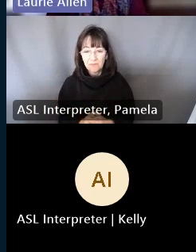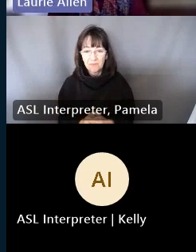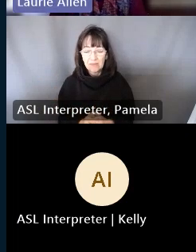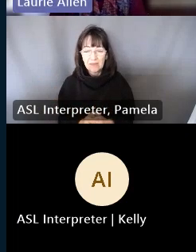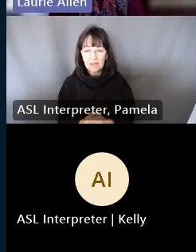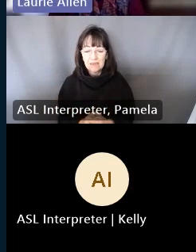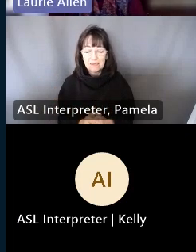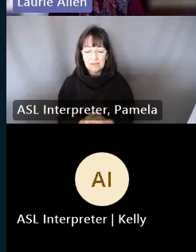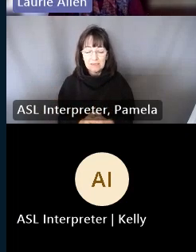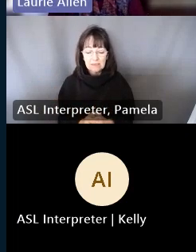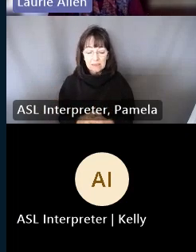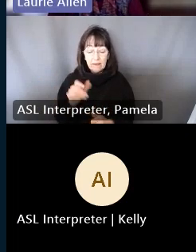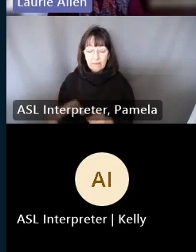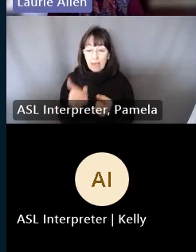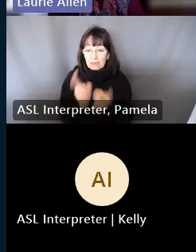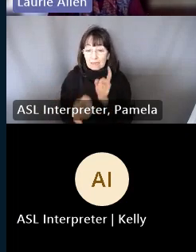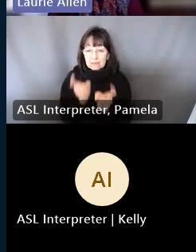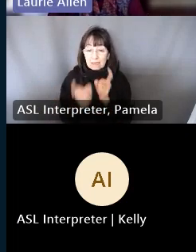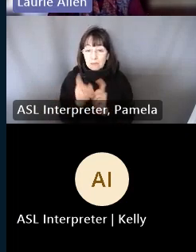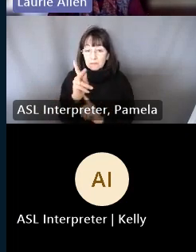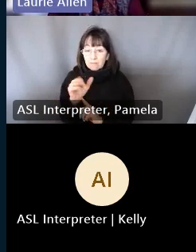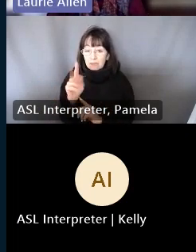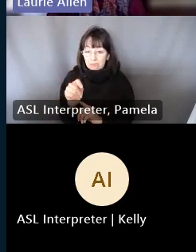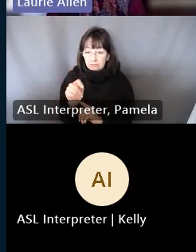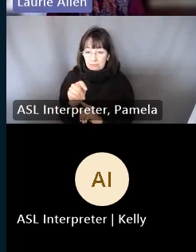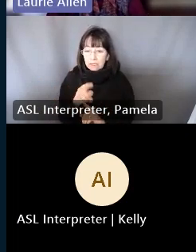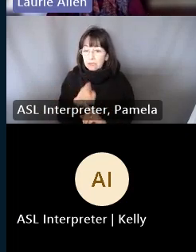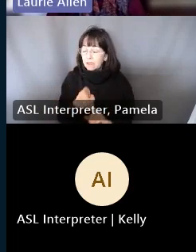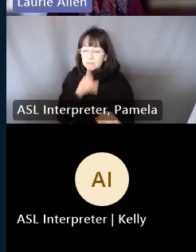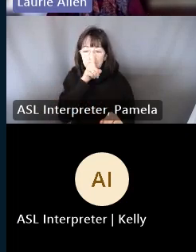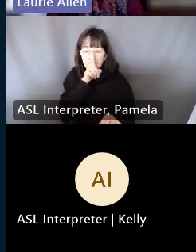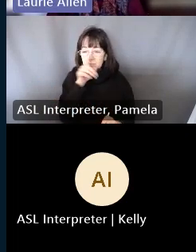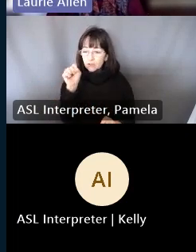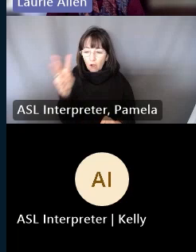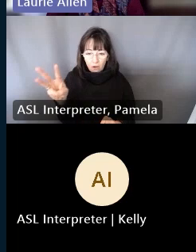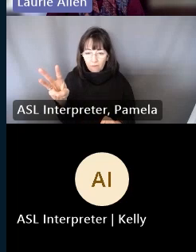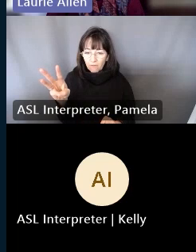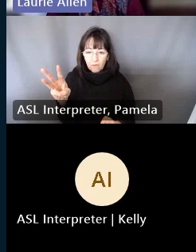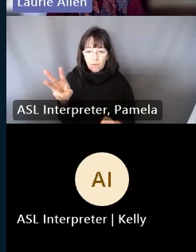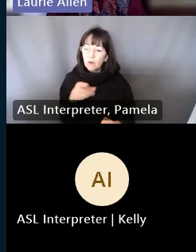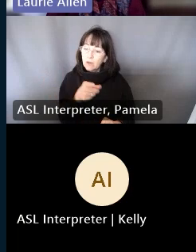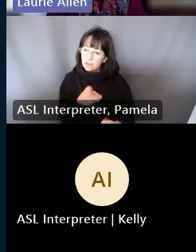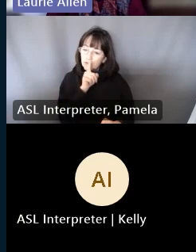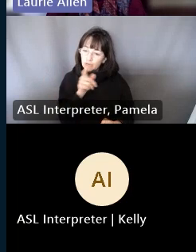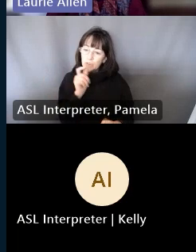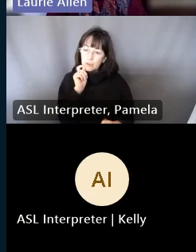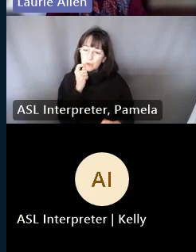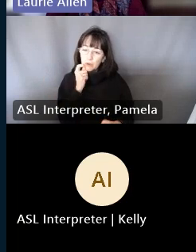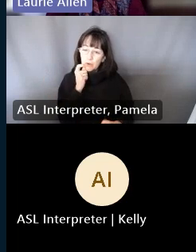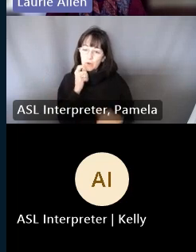The Adaptive Kit is not software, but a really cool accessibility product or tool.